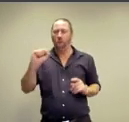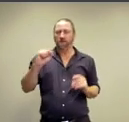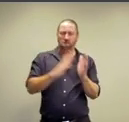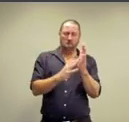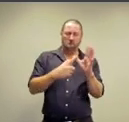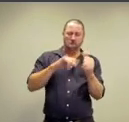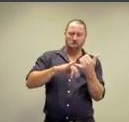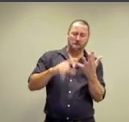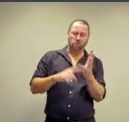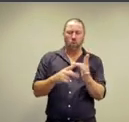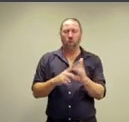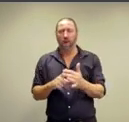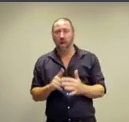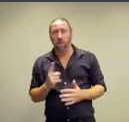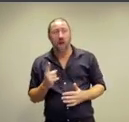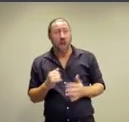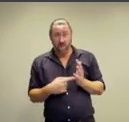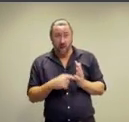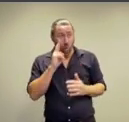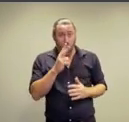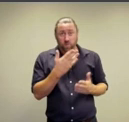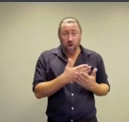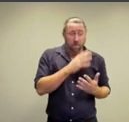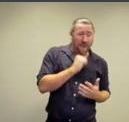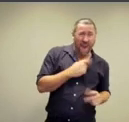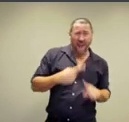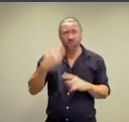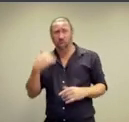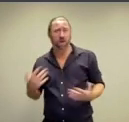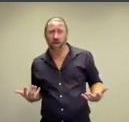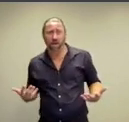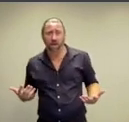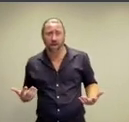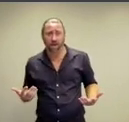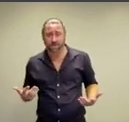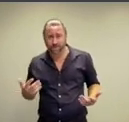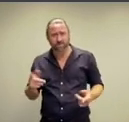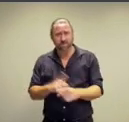masculine but they look really good on humans, generally. The